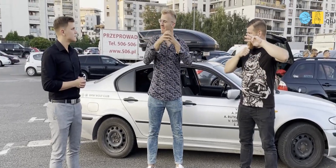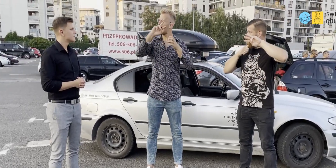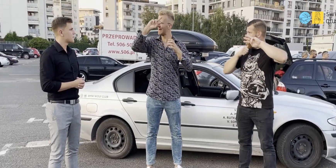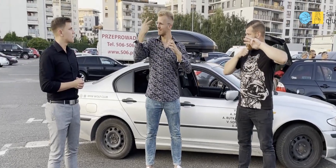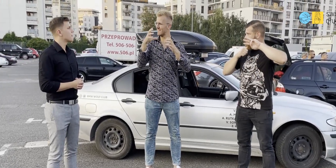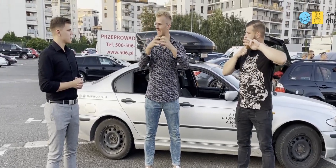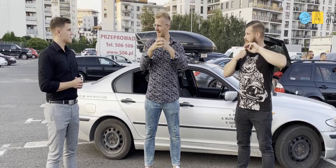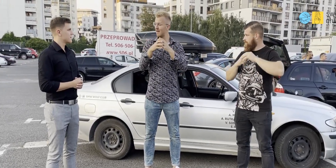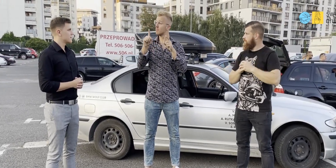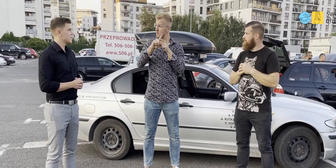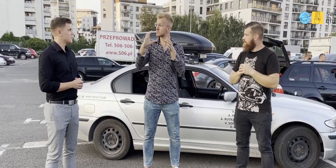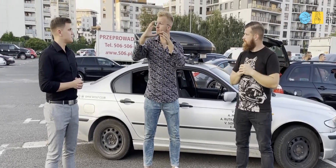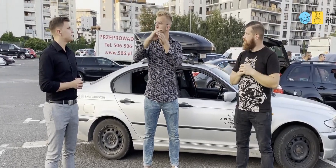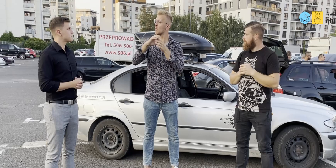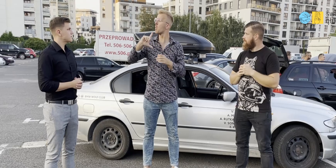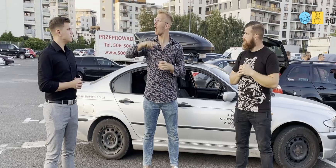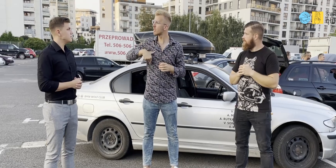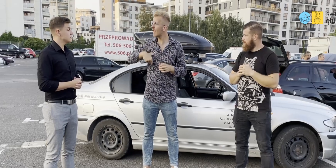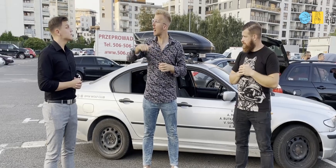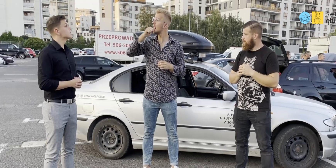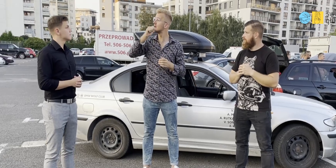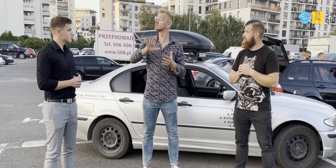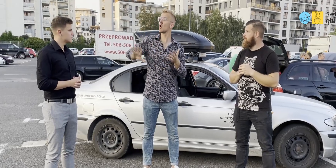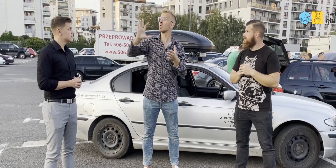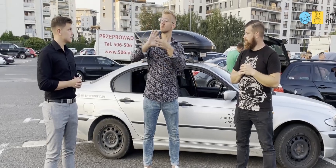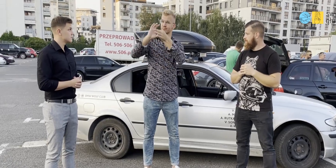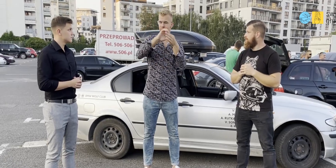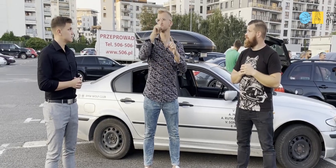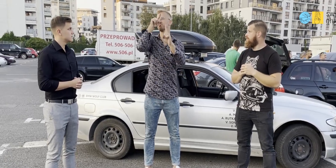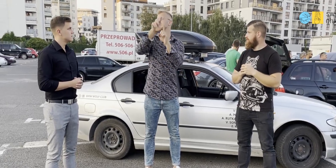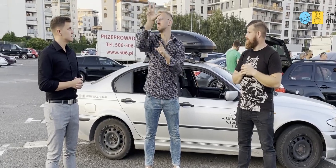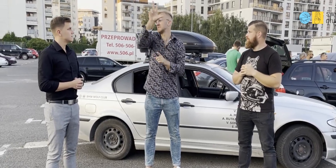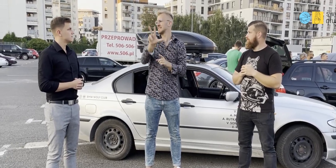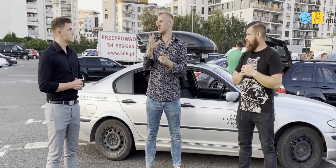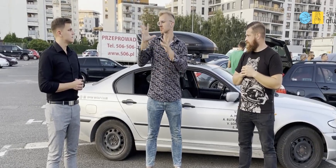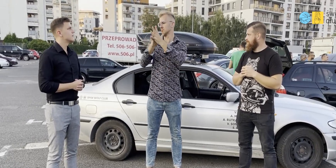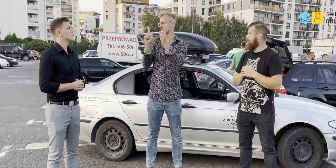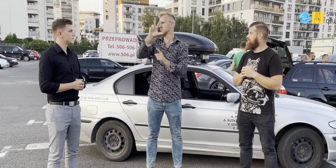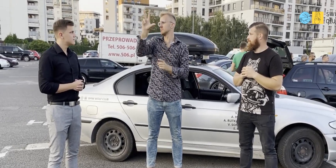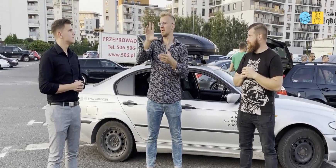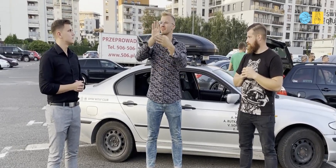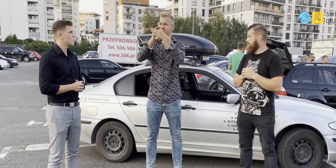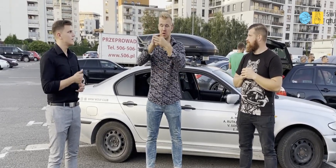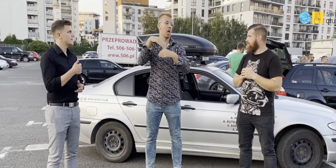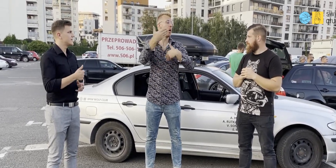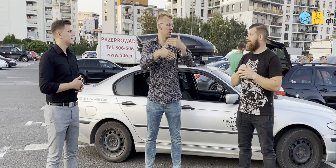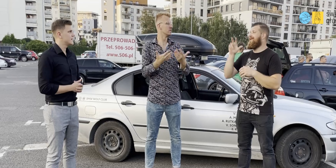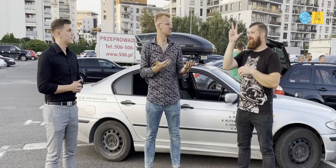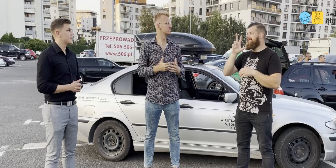and Estonia, and tighten the ties between us.